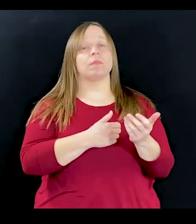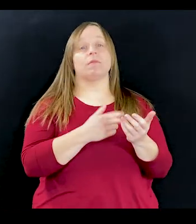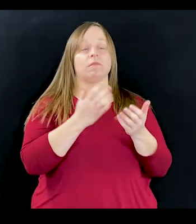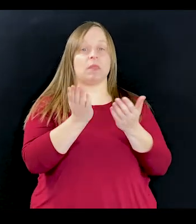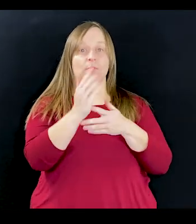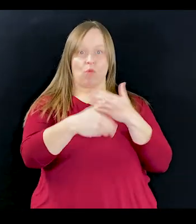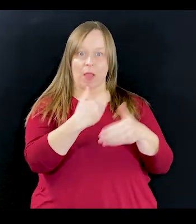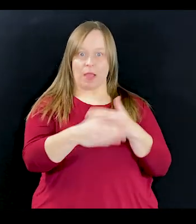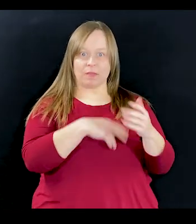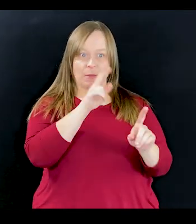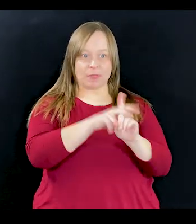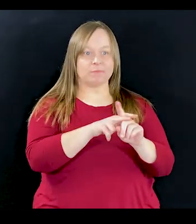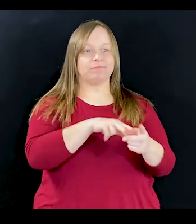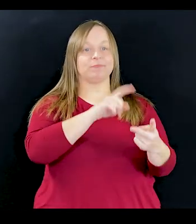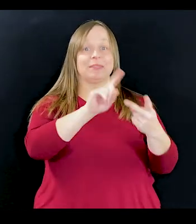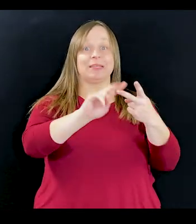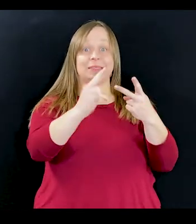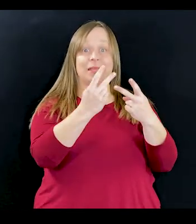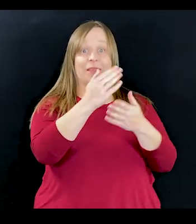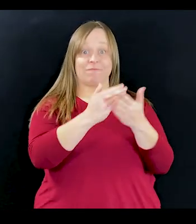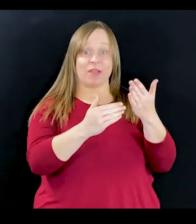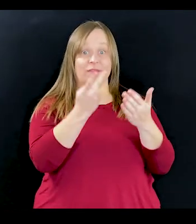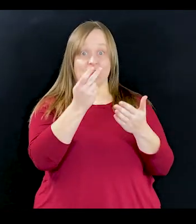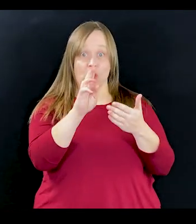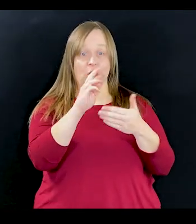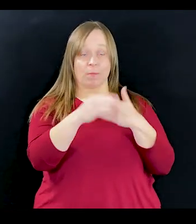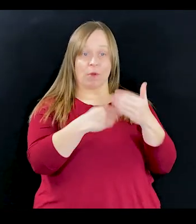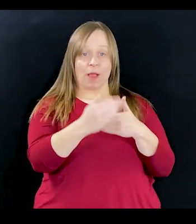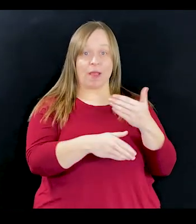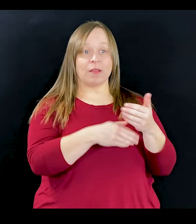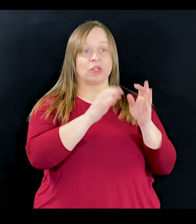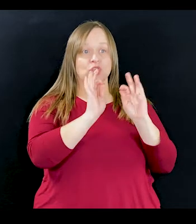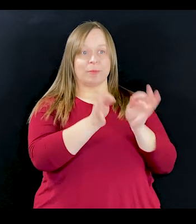application to be processed. The second phase of the VR process is the